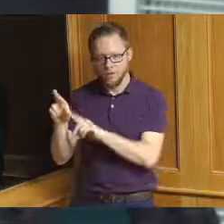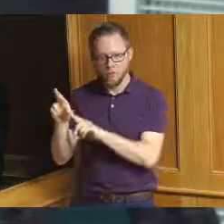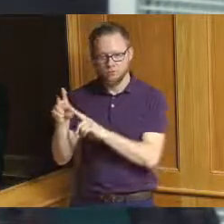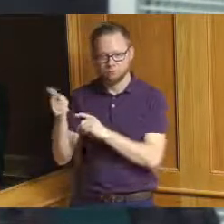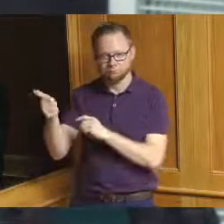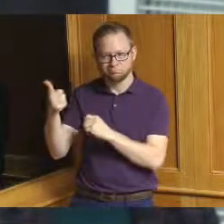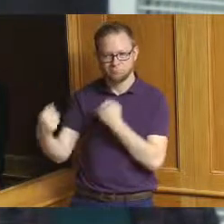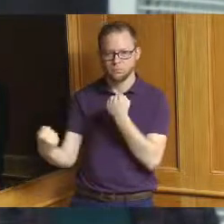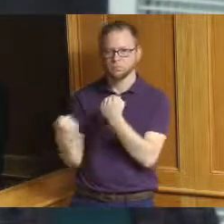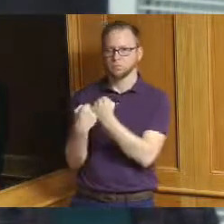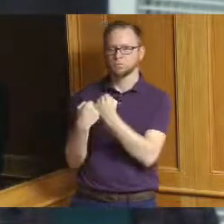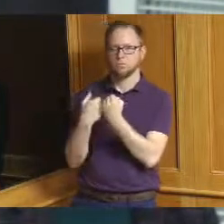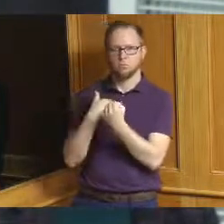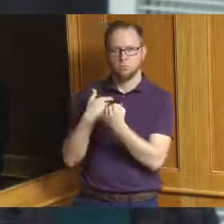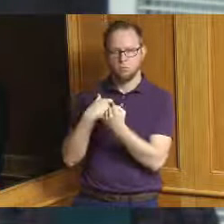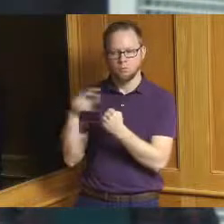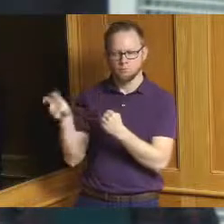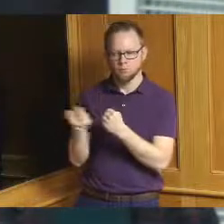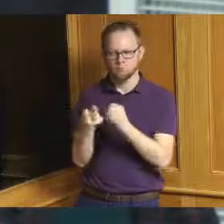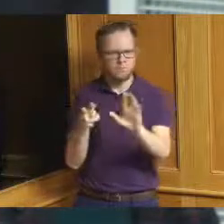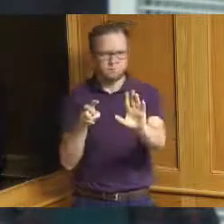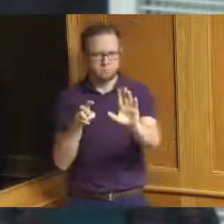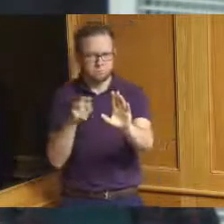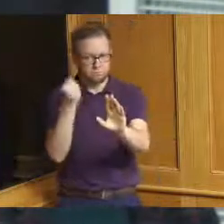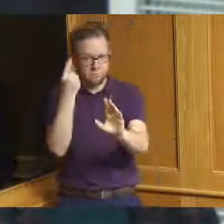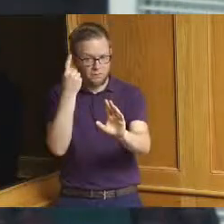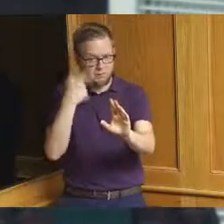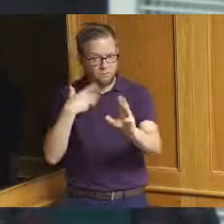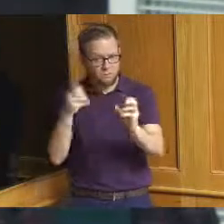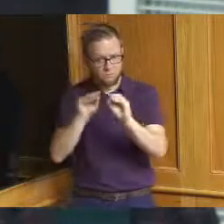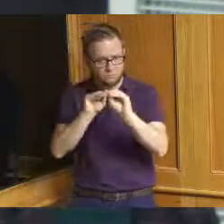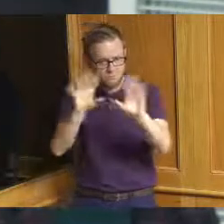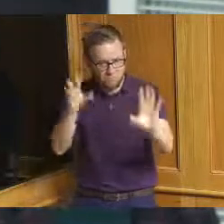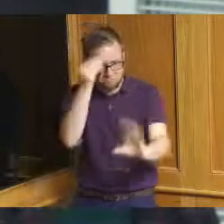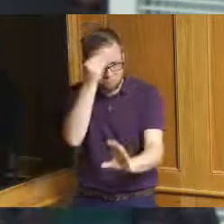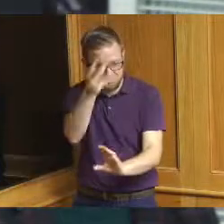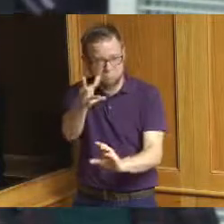to make this transition i want to make something very clear besides the fact that the clerk's